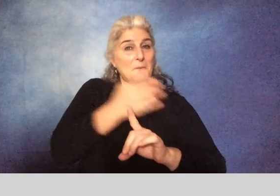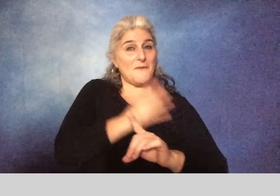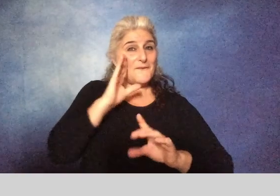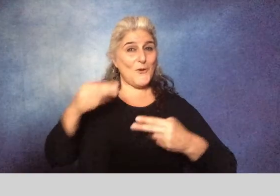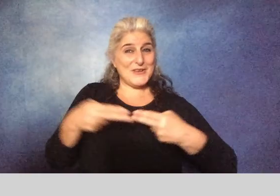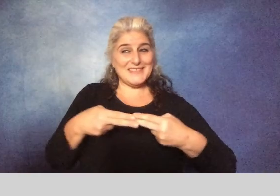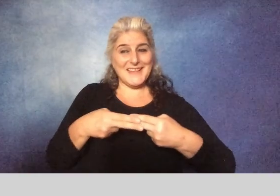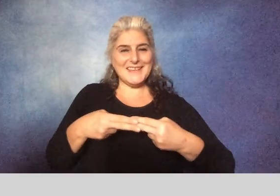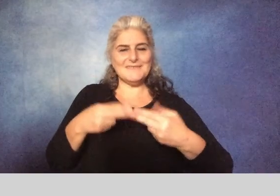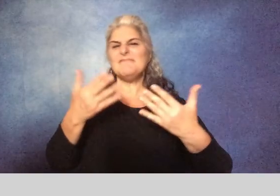Let's try another.